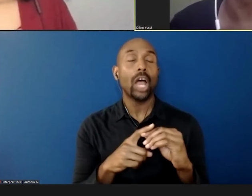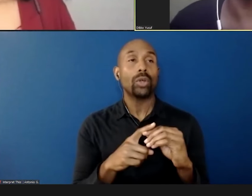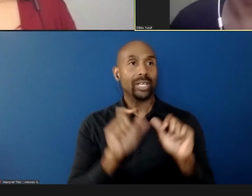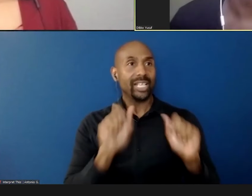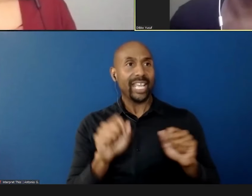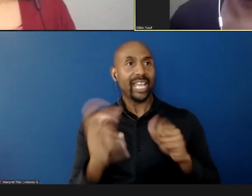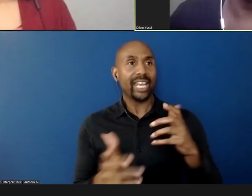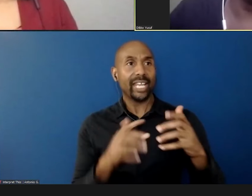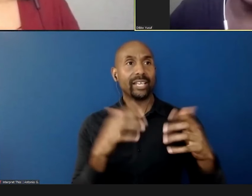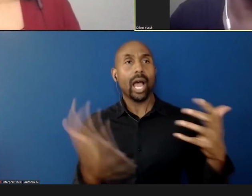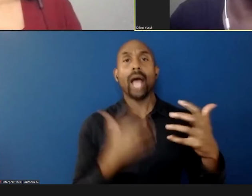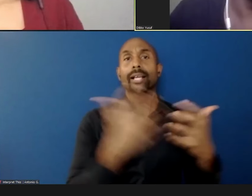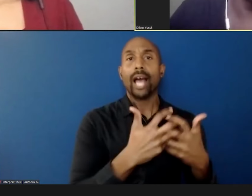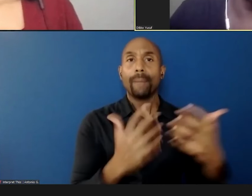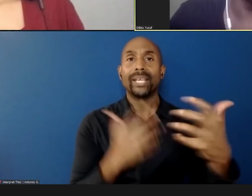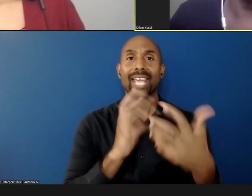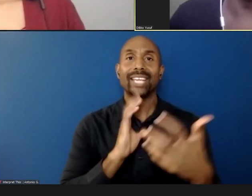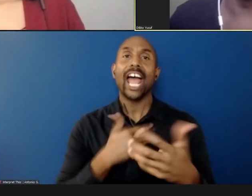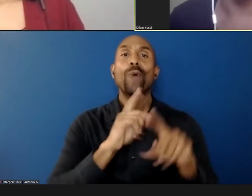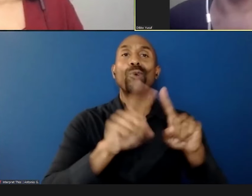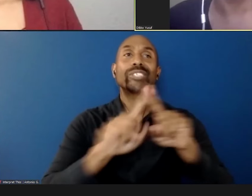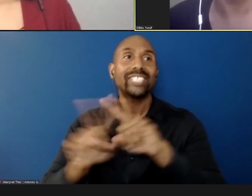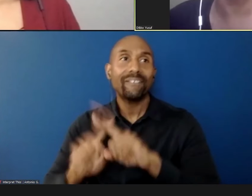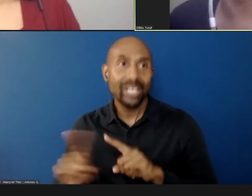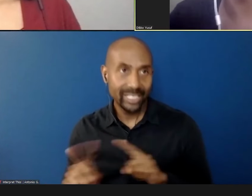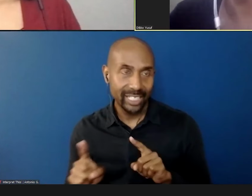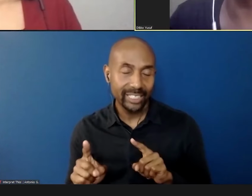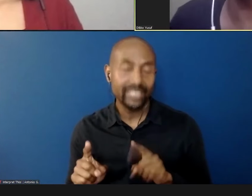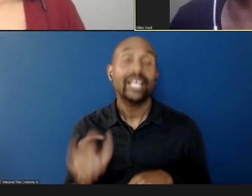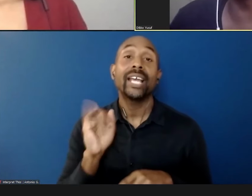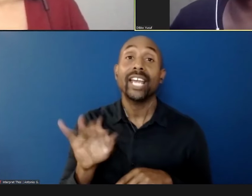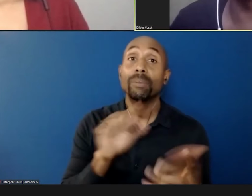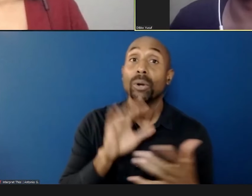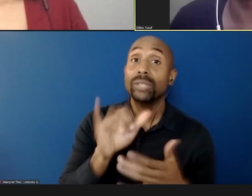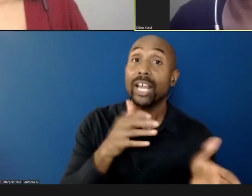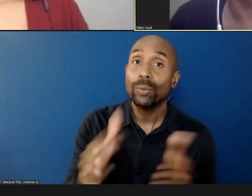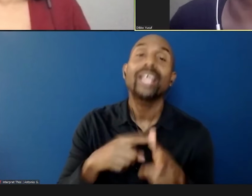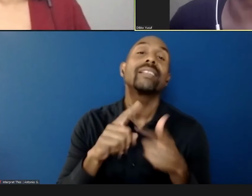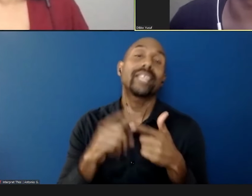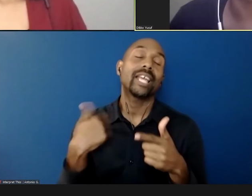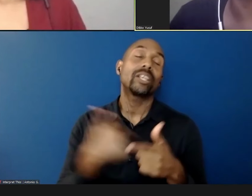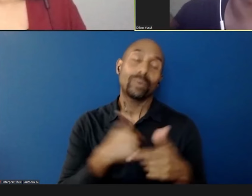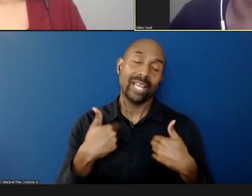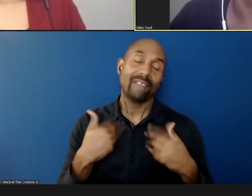have a more better, you know, appropriate and more efficient response, if you like,